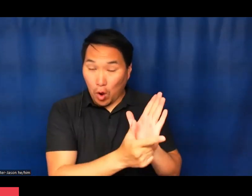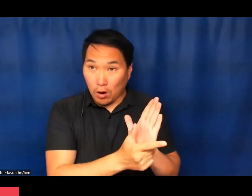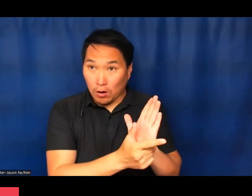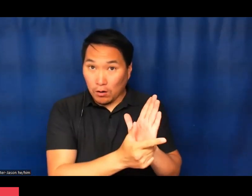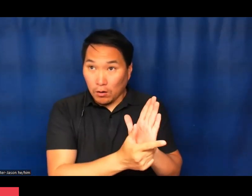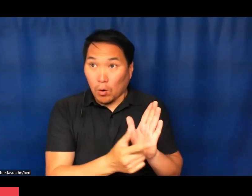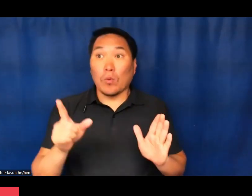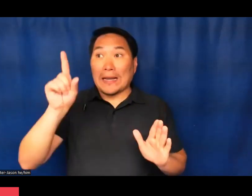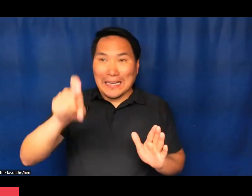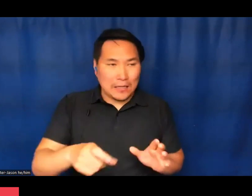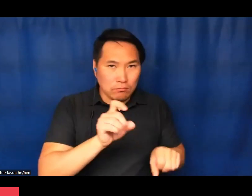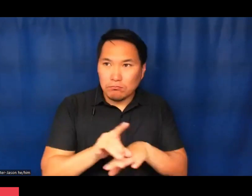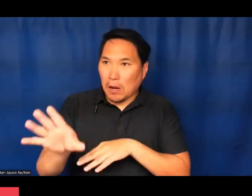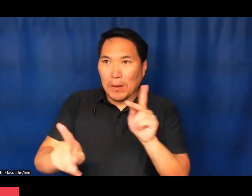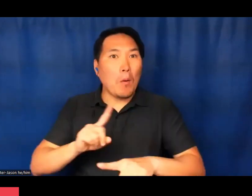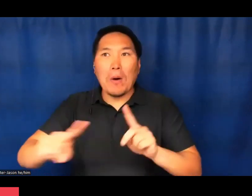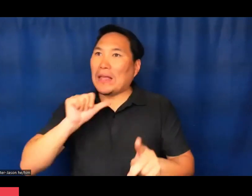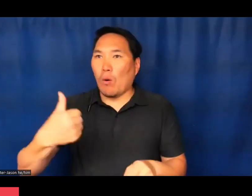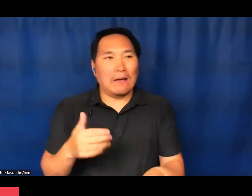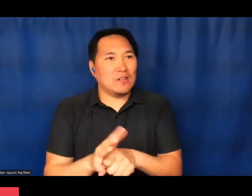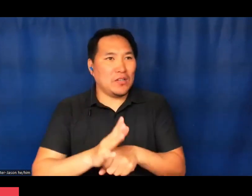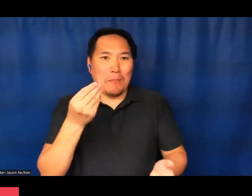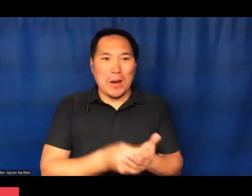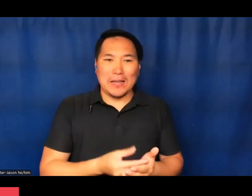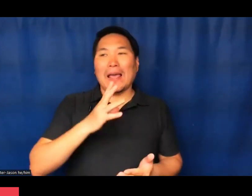money.